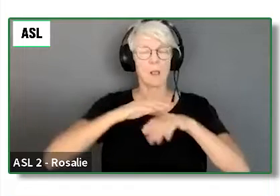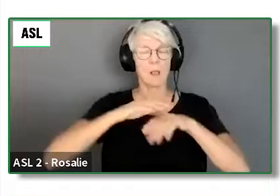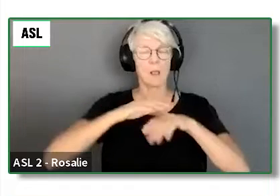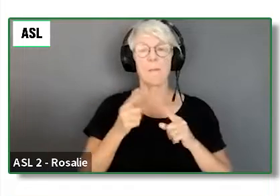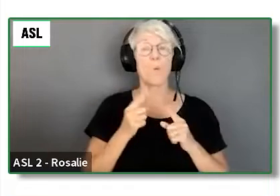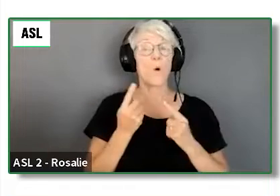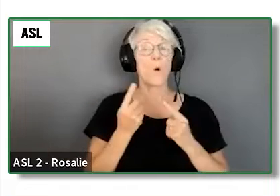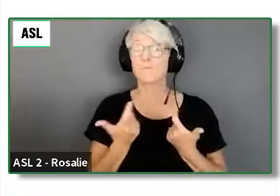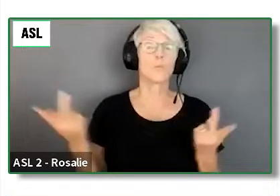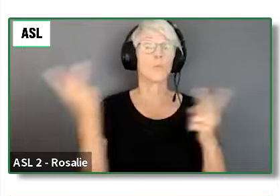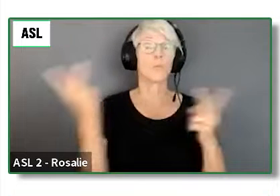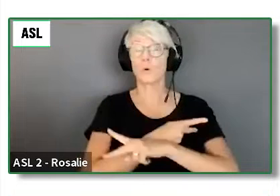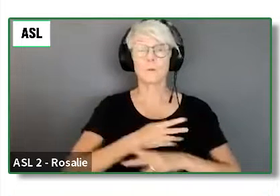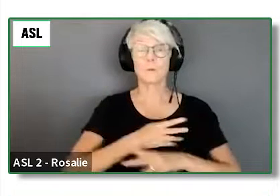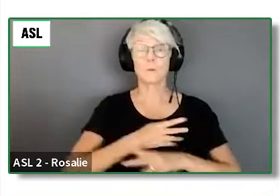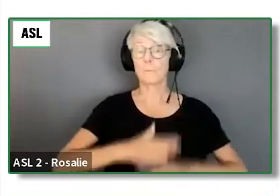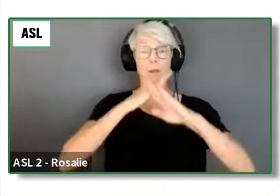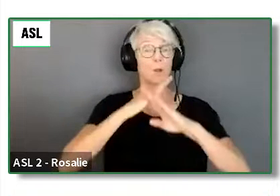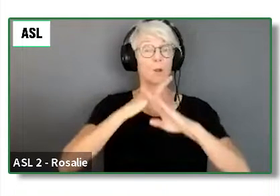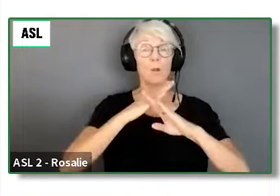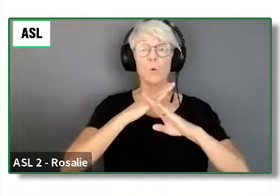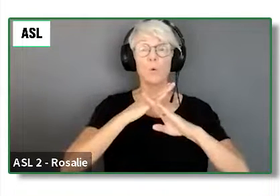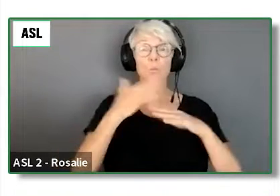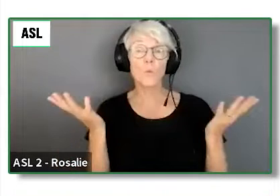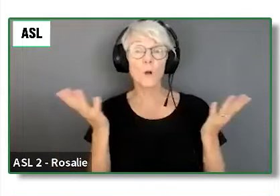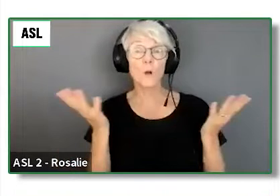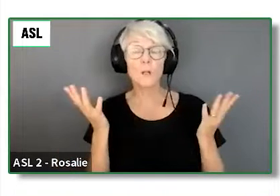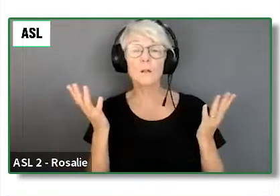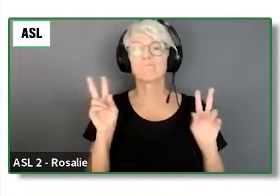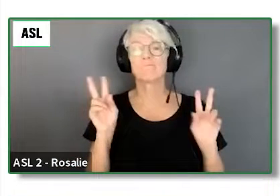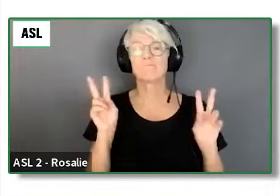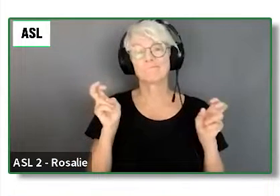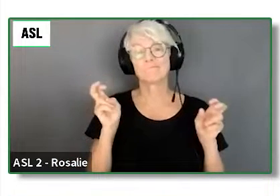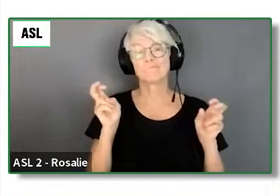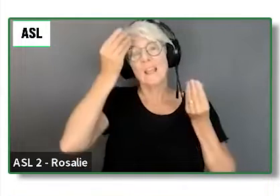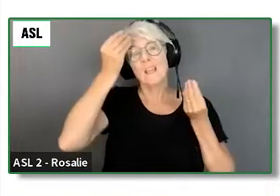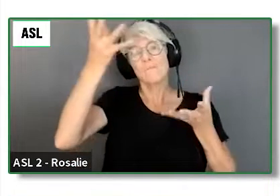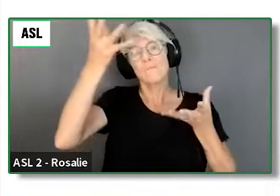accessibility and it's what I call the information barrier and for which I